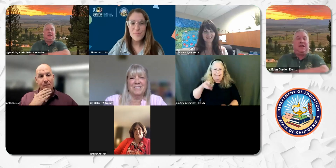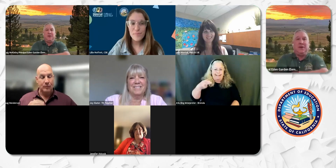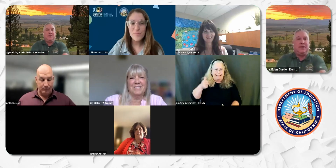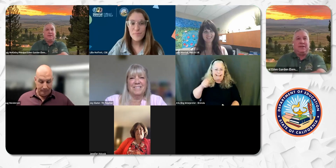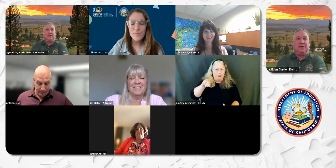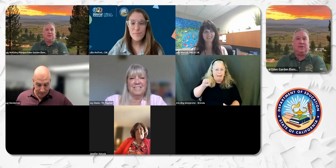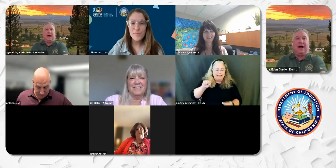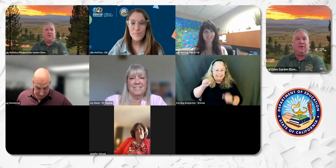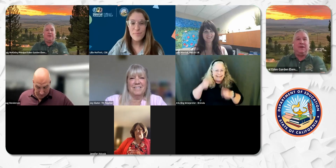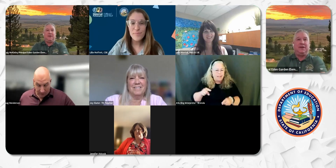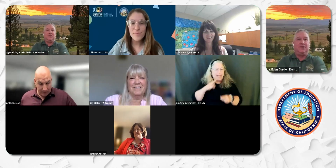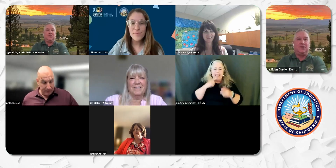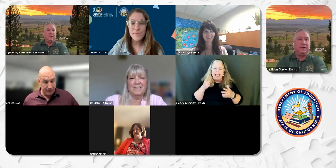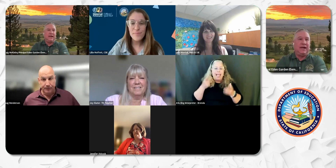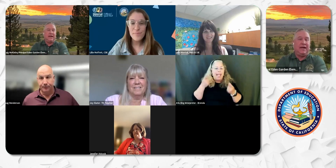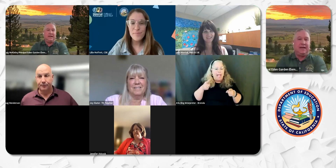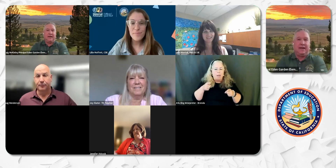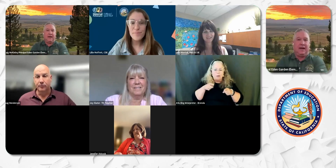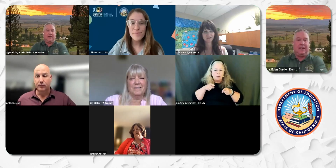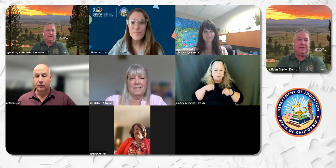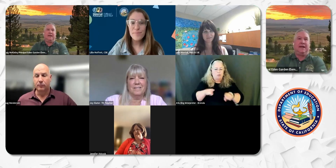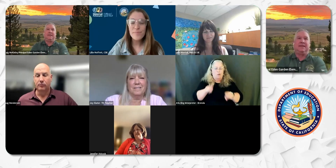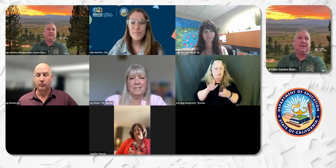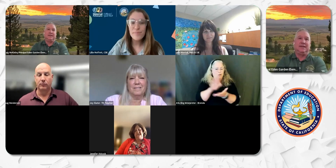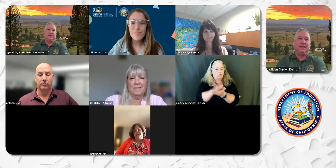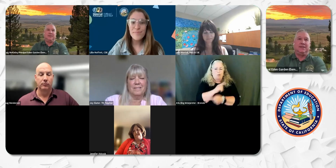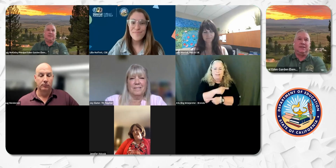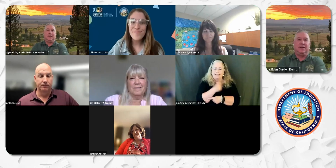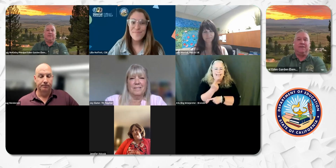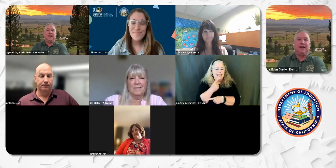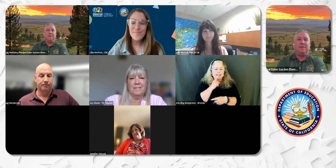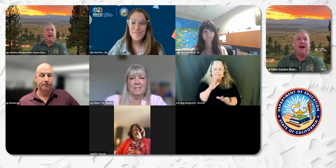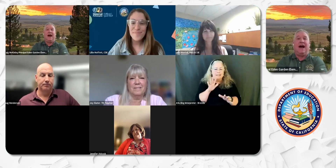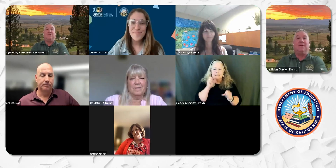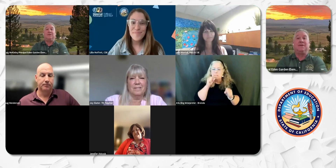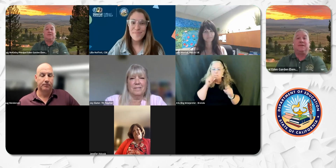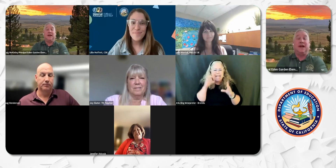continuously throughout the the school day is amazing. And it's just every time I was the